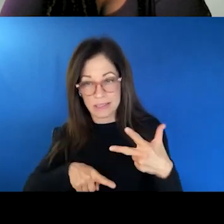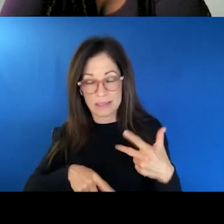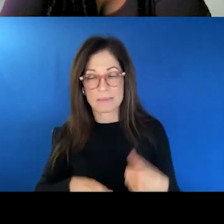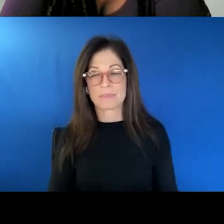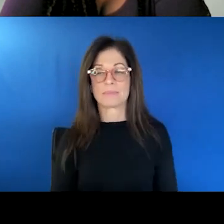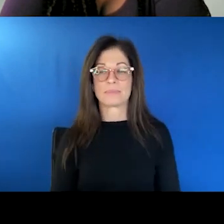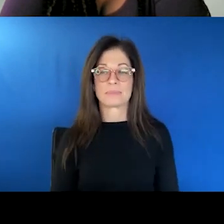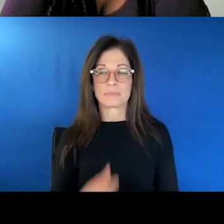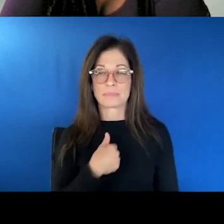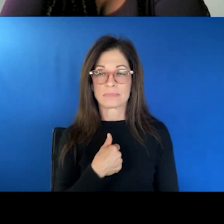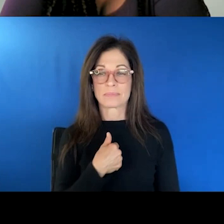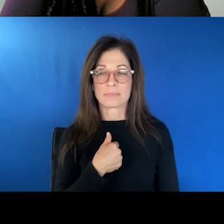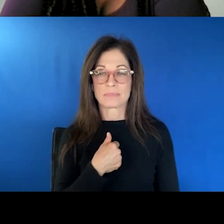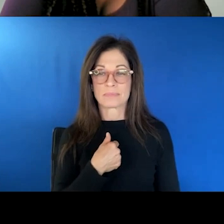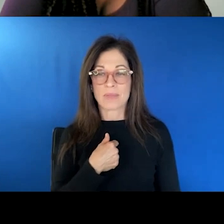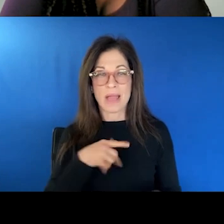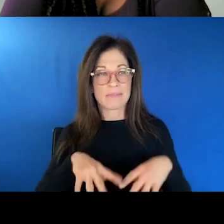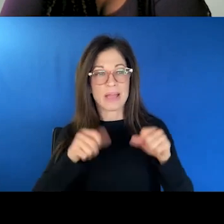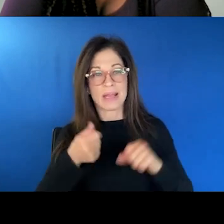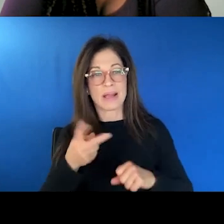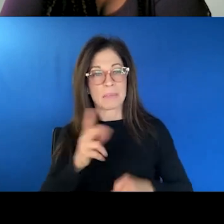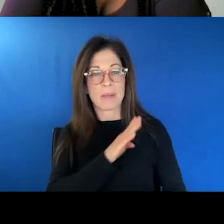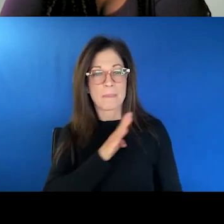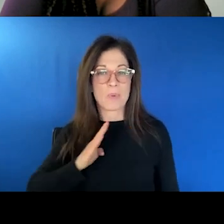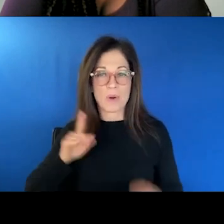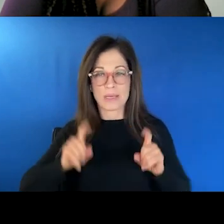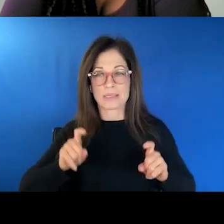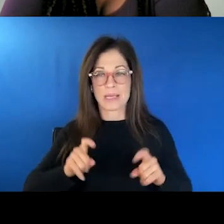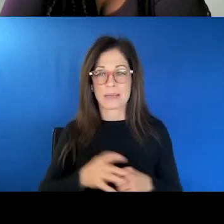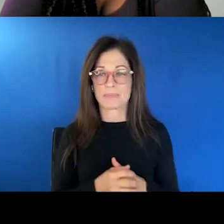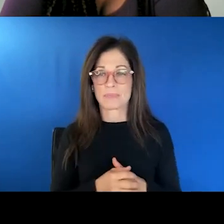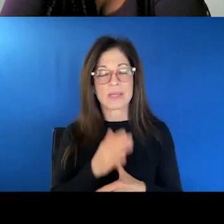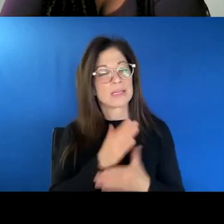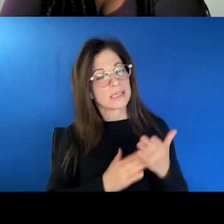TAKEN A COUPLE OF BOARD EXAMS. SOME PEOPLE -- YOU TALK ABOUT THE